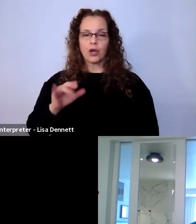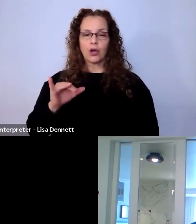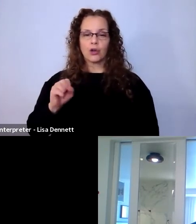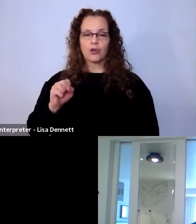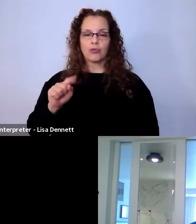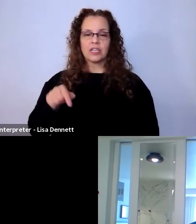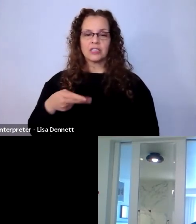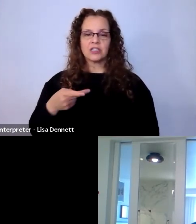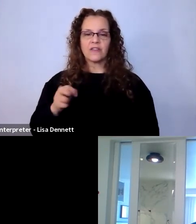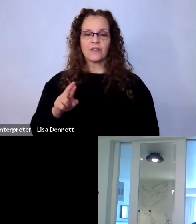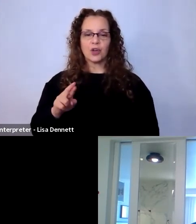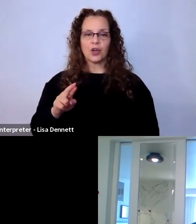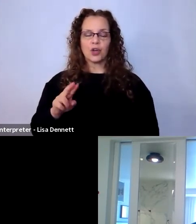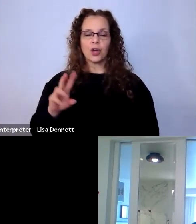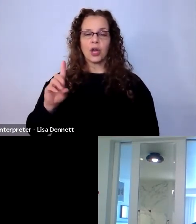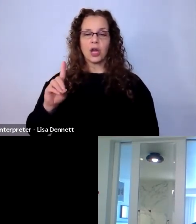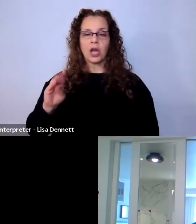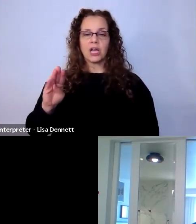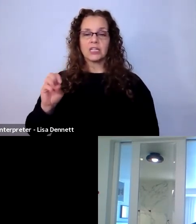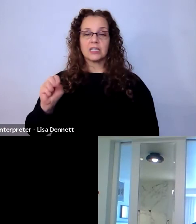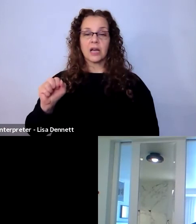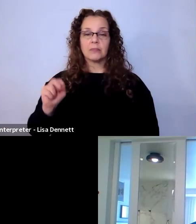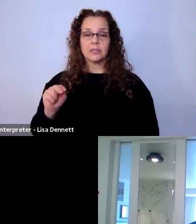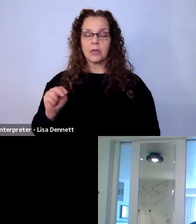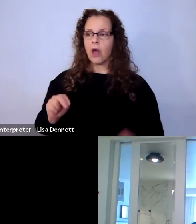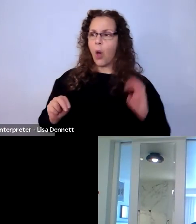Jennison Asuncion: wow can we stop for a second Christopher toxin was one of our